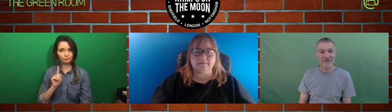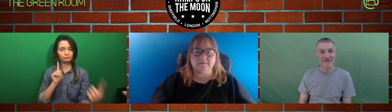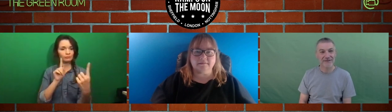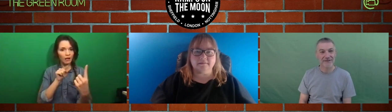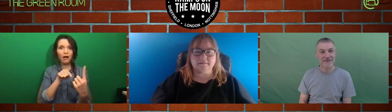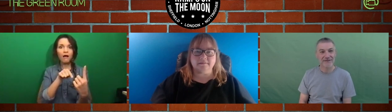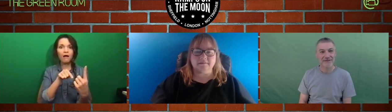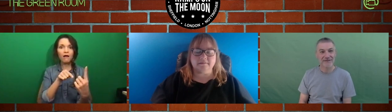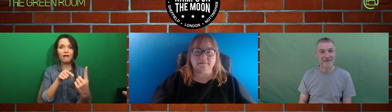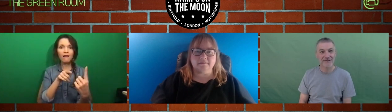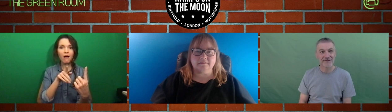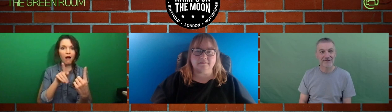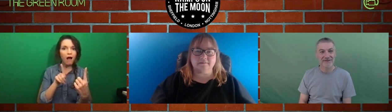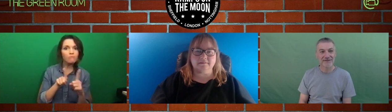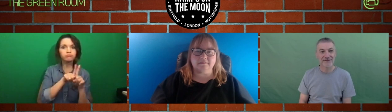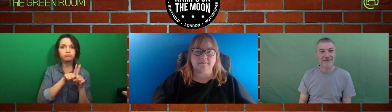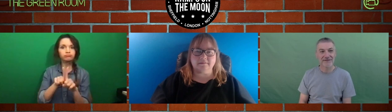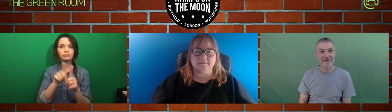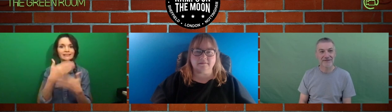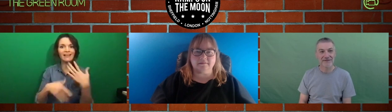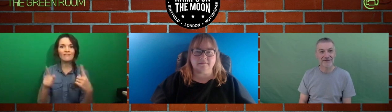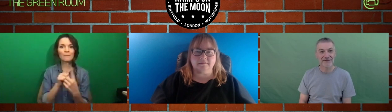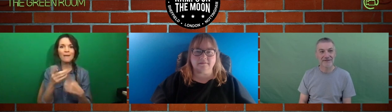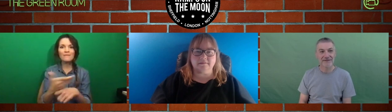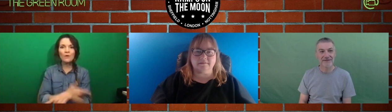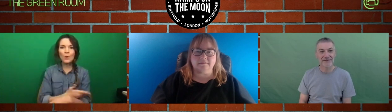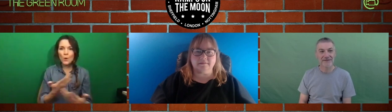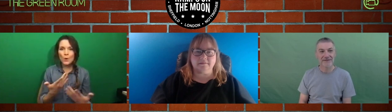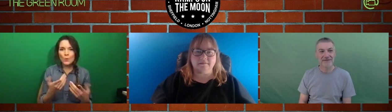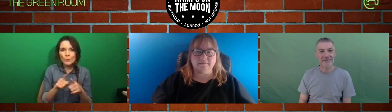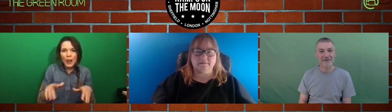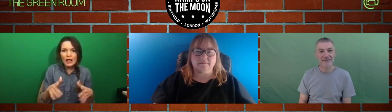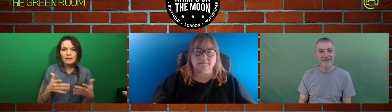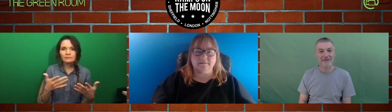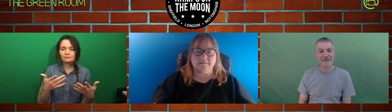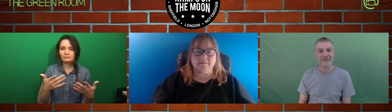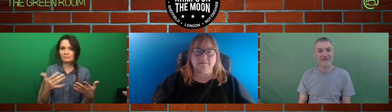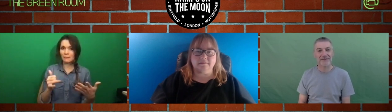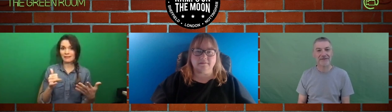really closely with someone that you've not met before? That must be a really important kind